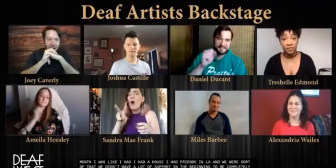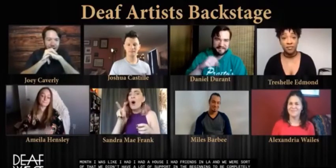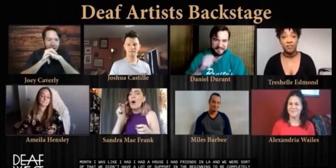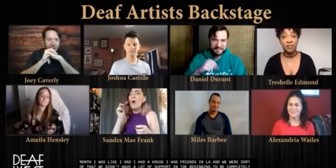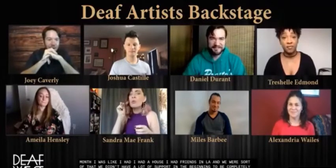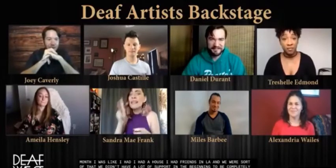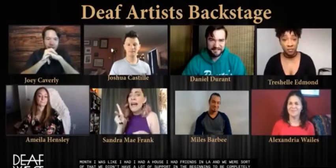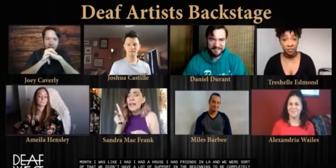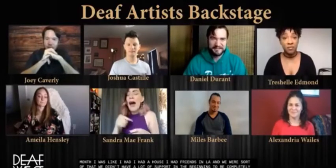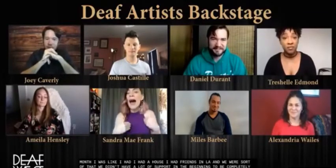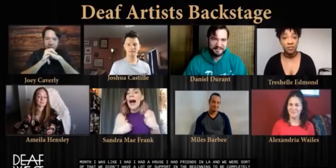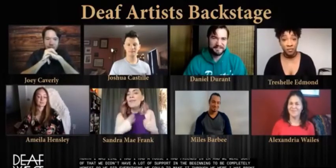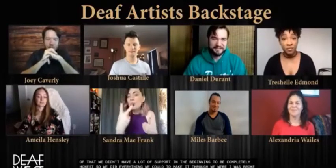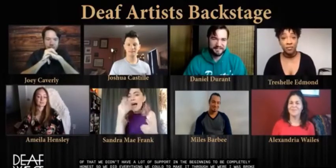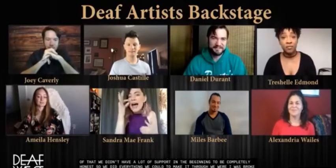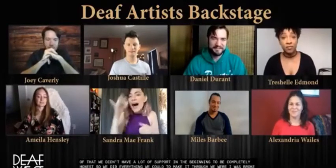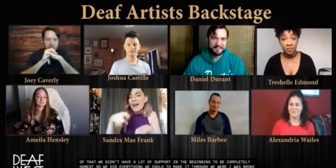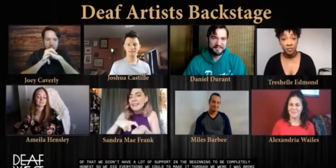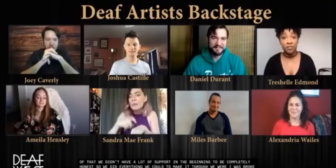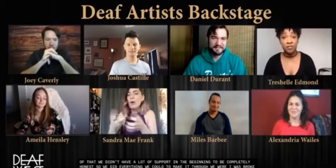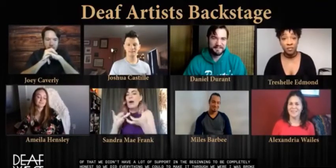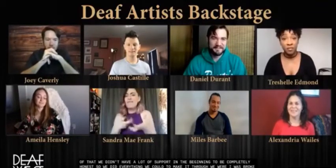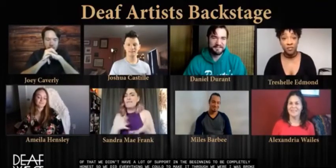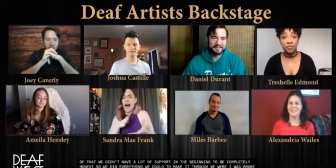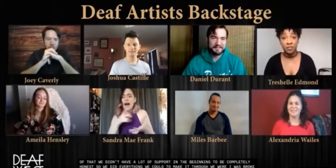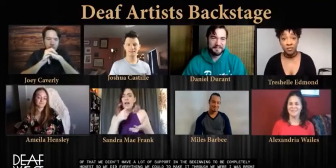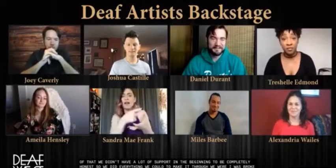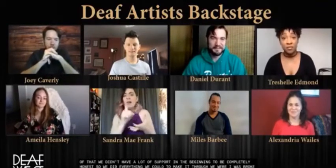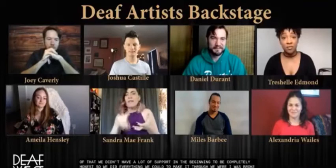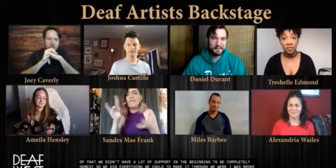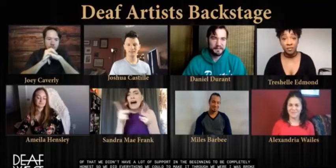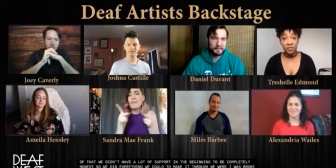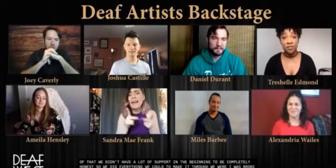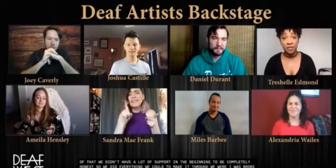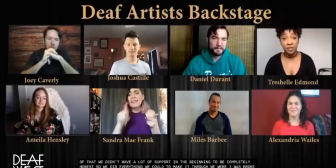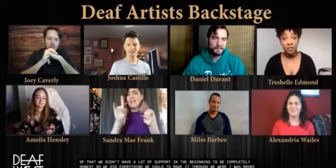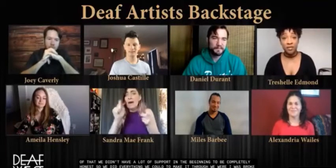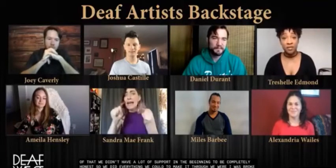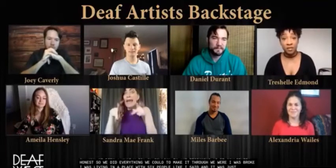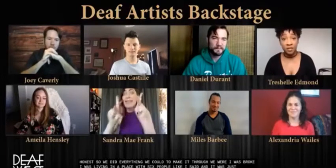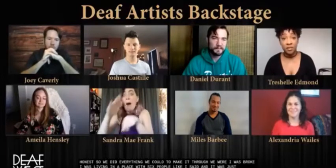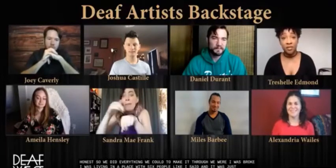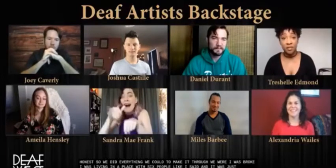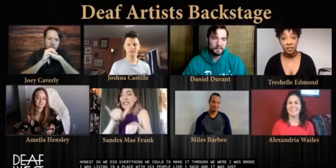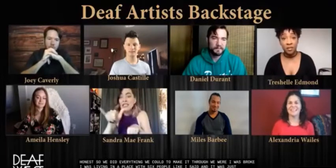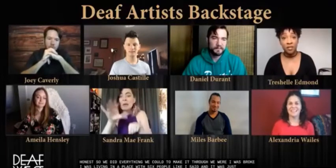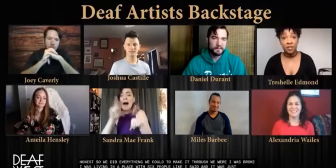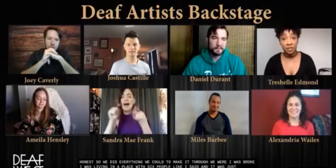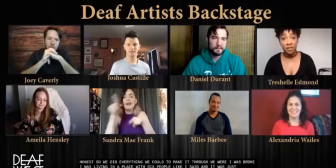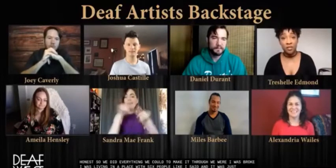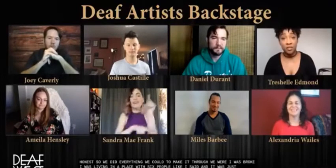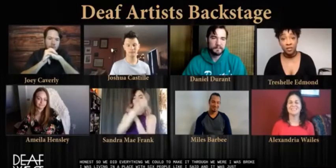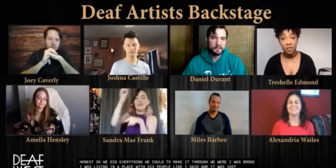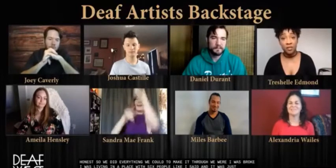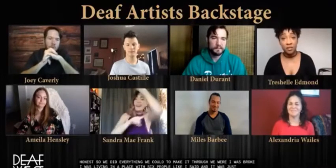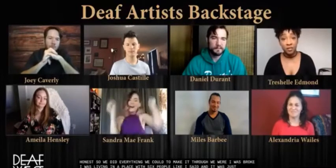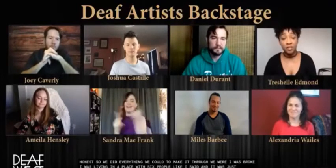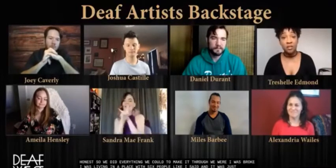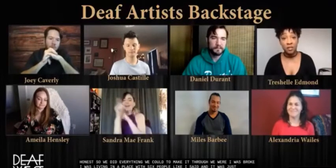I didn't know how I was going to pay for my flight out to L.A. I had a cat at the time, so I didn't know what I was going to do. And then when I heard you were on Broadway, I had to do it all over again.